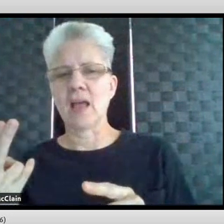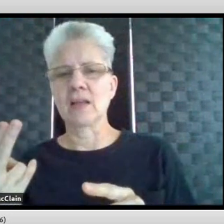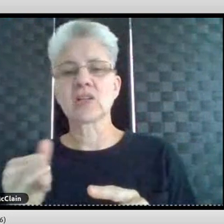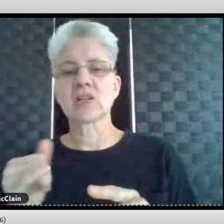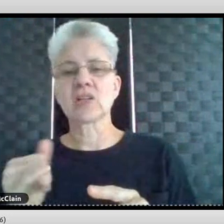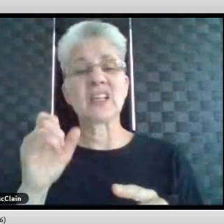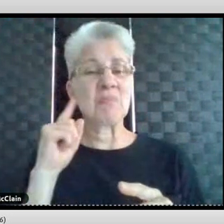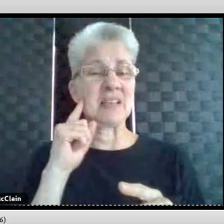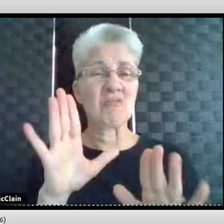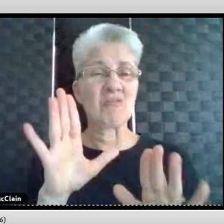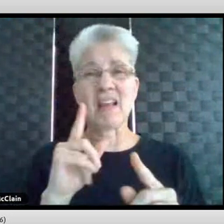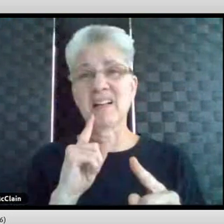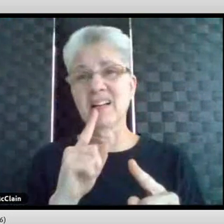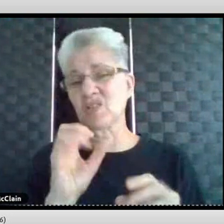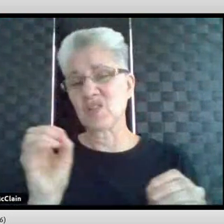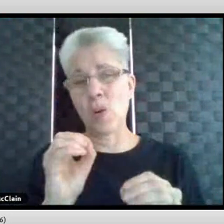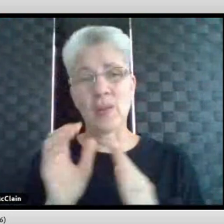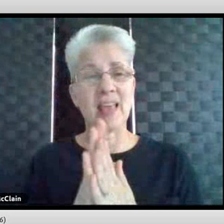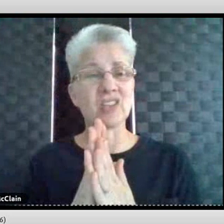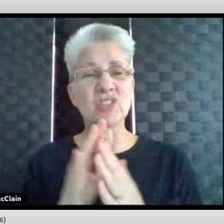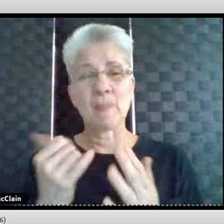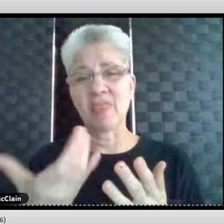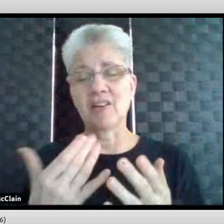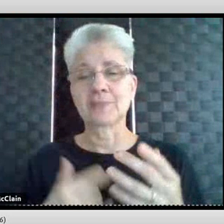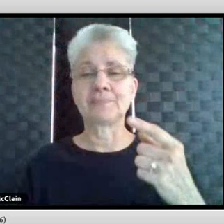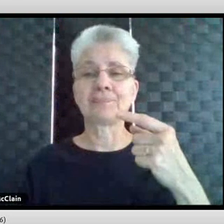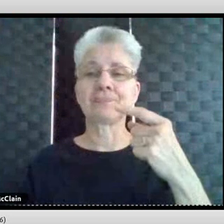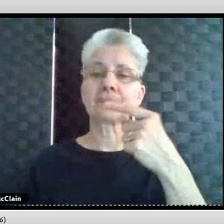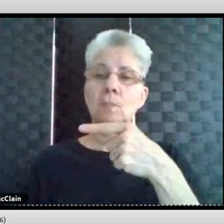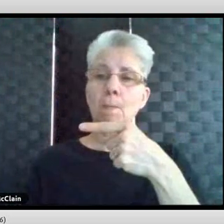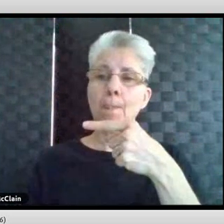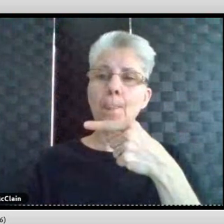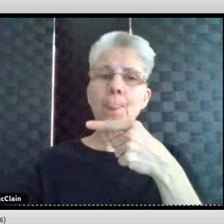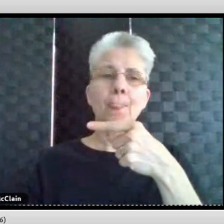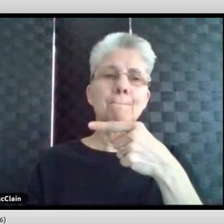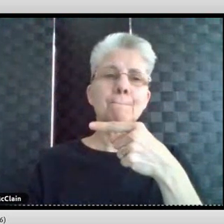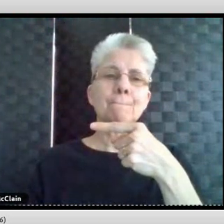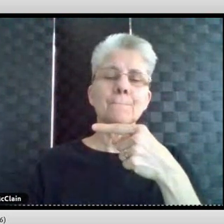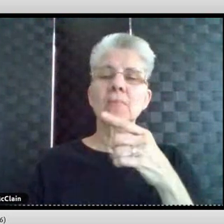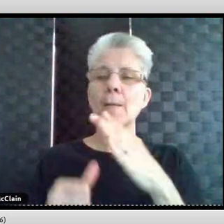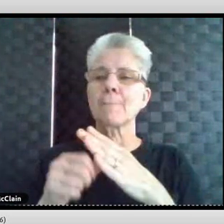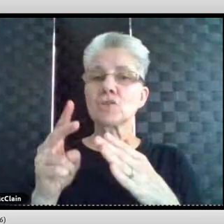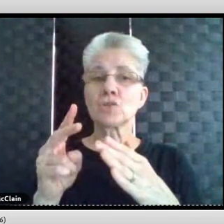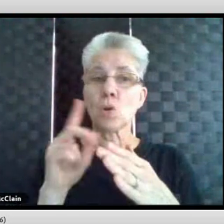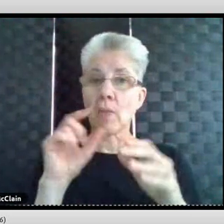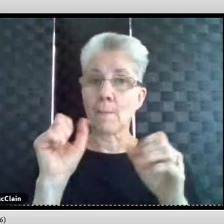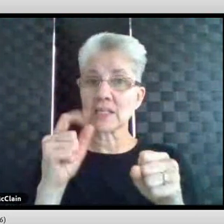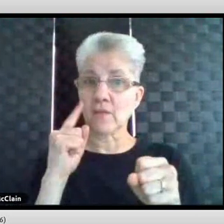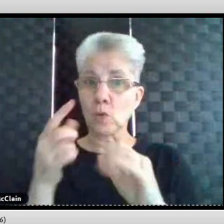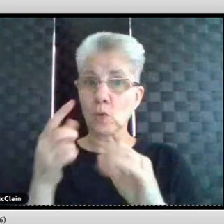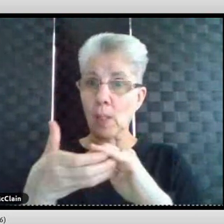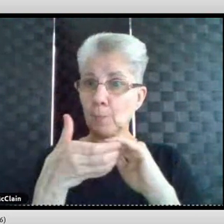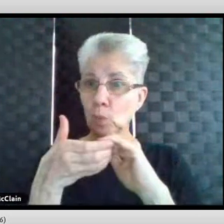because it's low "touch" with no relationship. It can be frustrating for people. So at the top of page 2, "Are there possibilities for collaboration?"